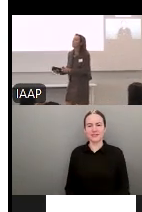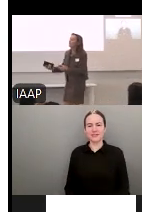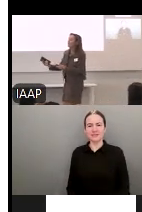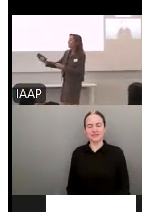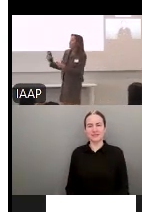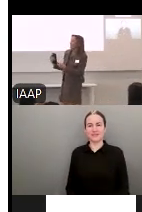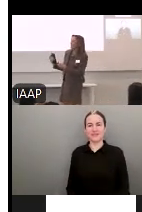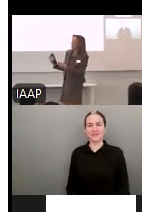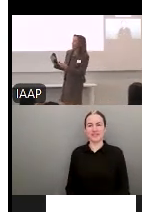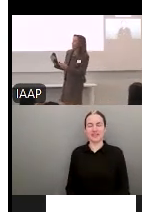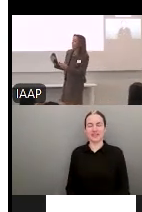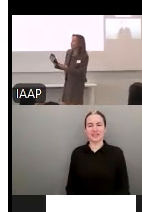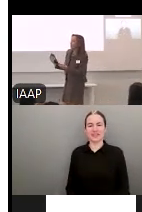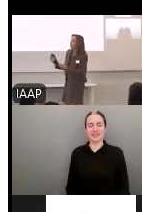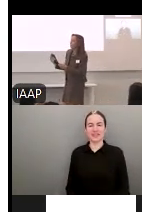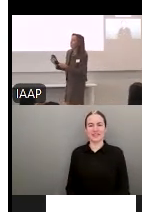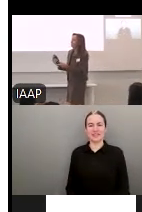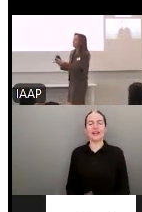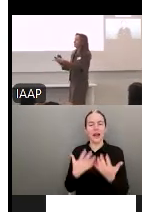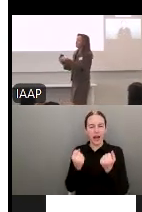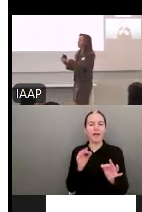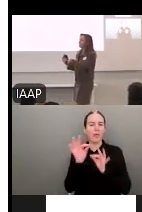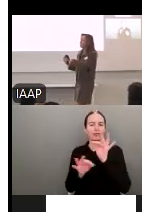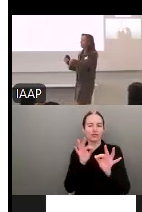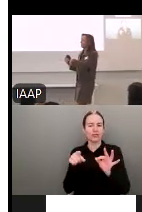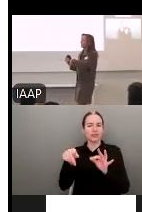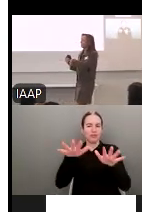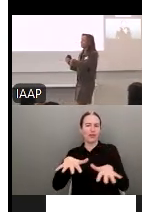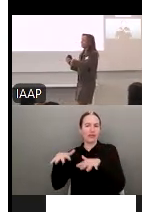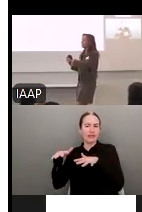I, I, we got questions from the audience, so if you could stay on for just a second.